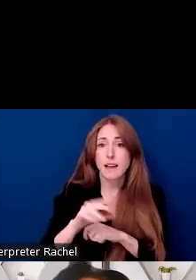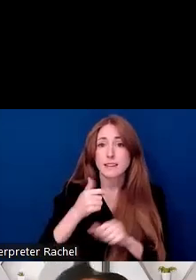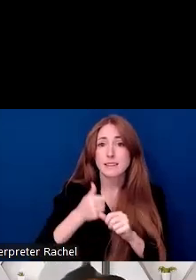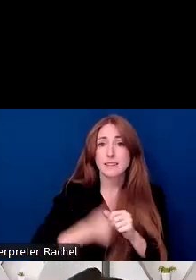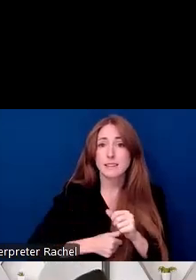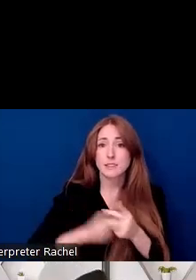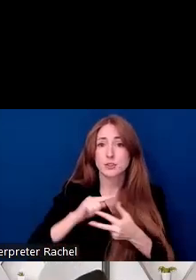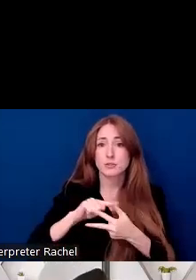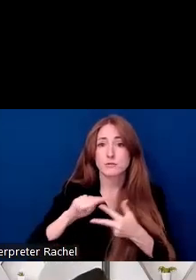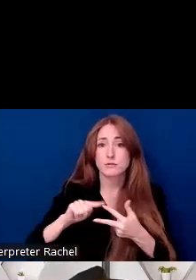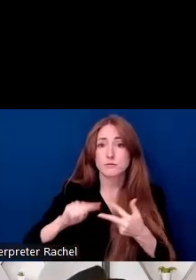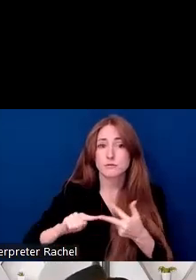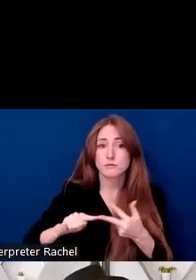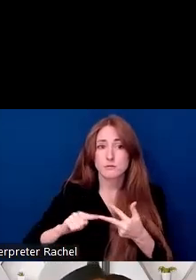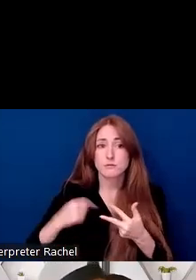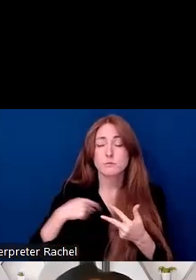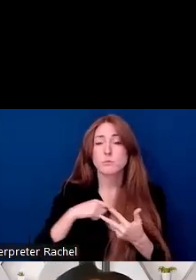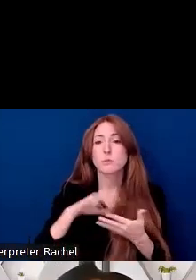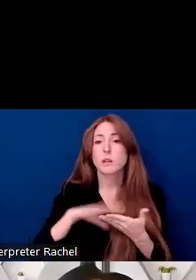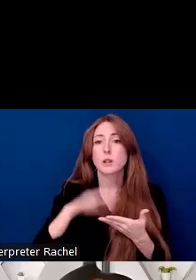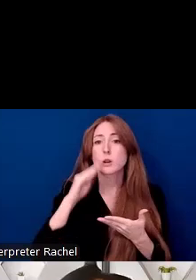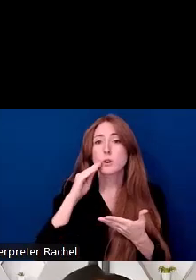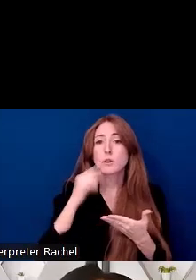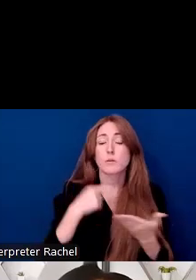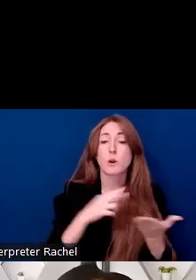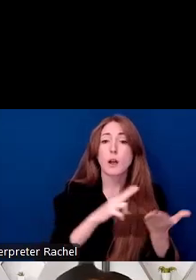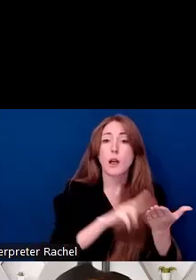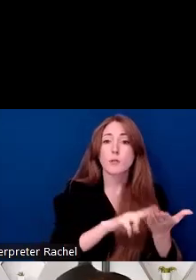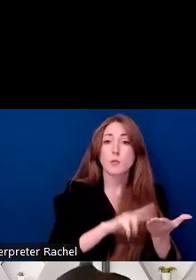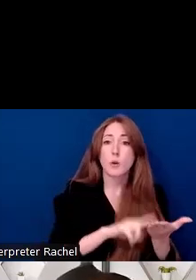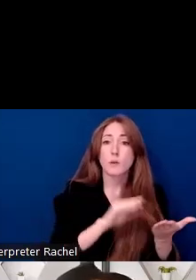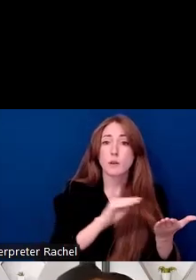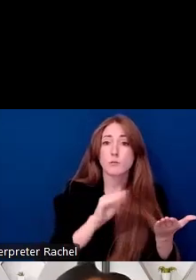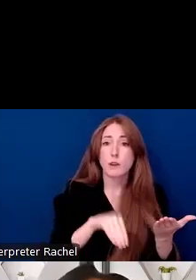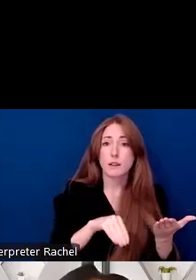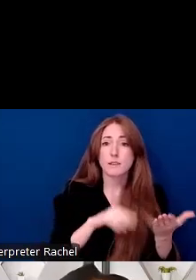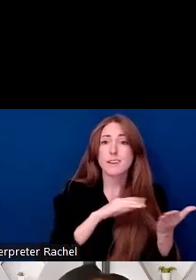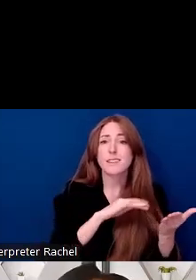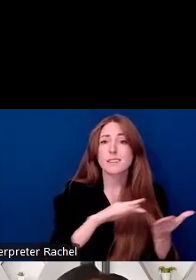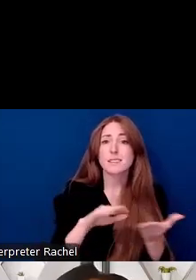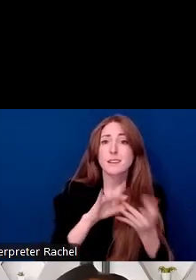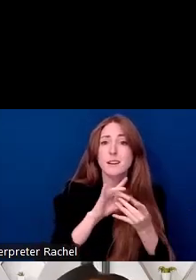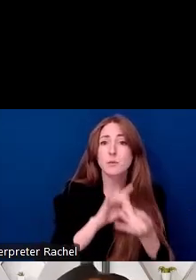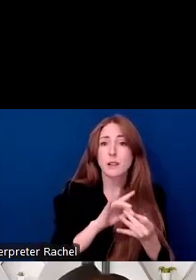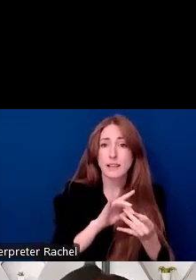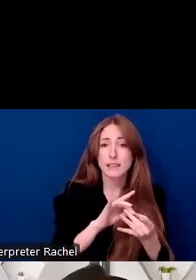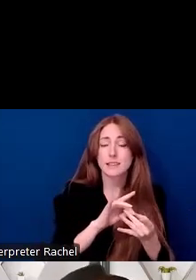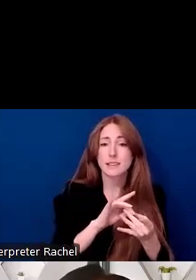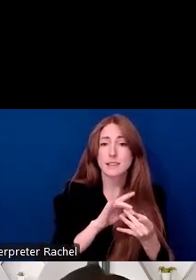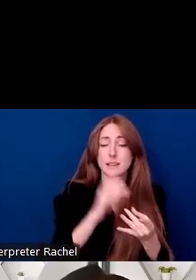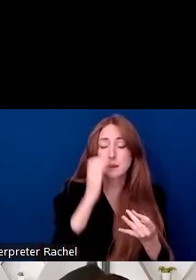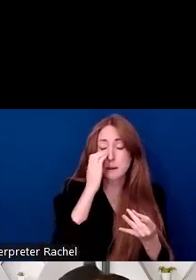we find that for enrollment rate, the study related factor enrollment rate can be increased by